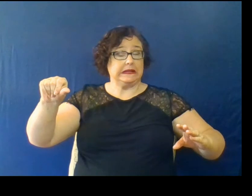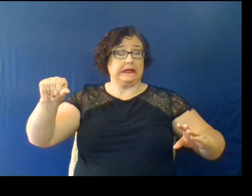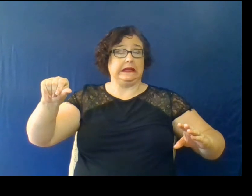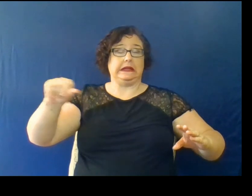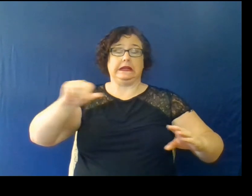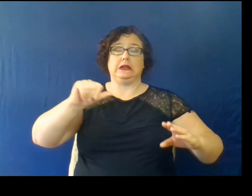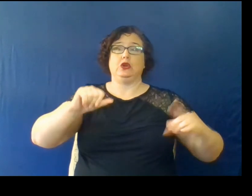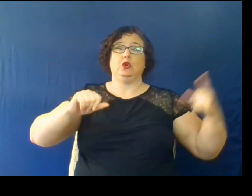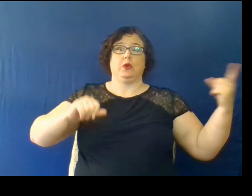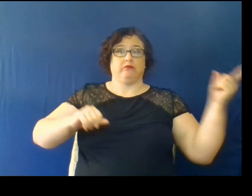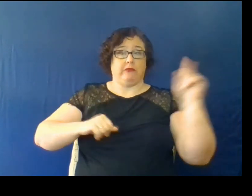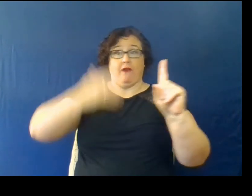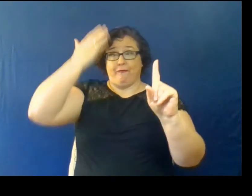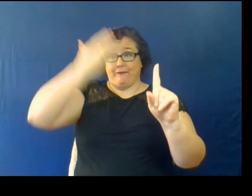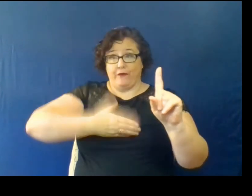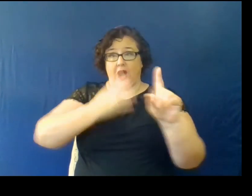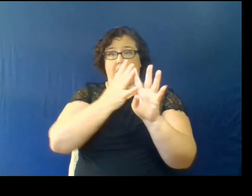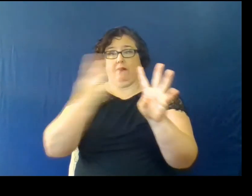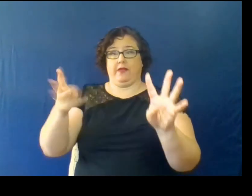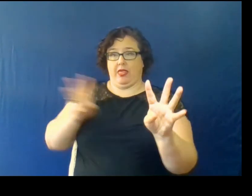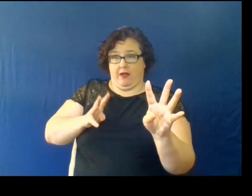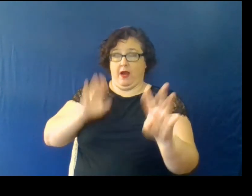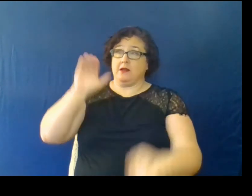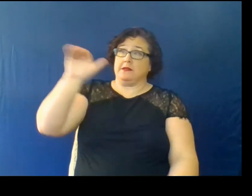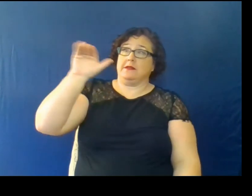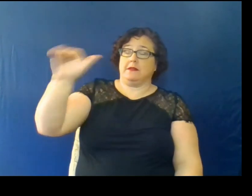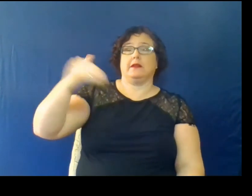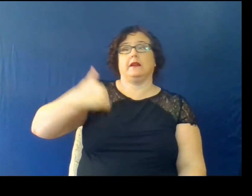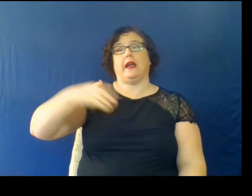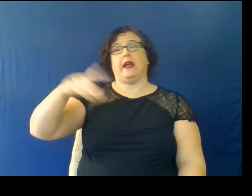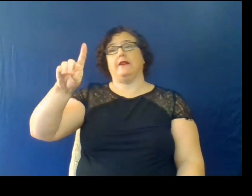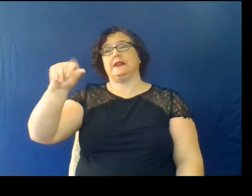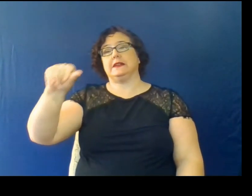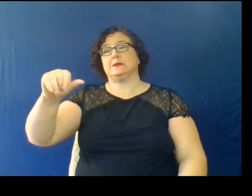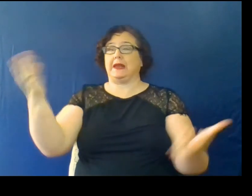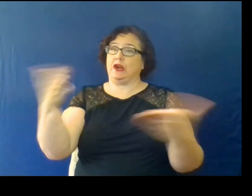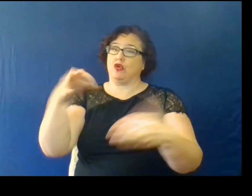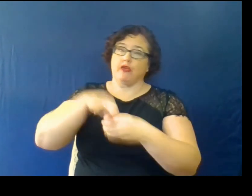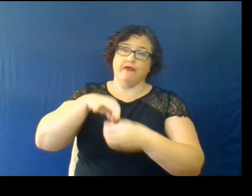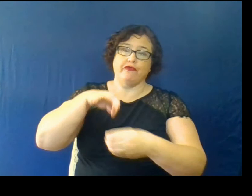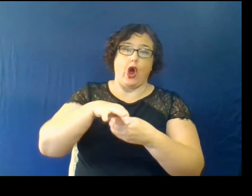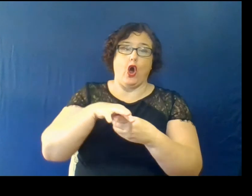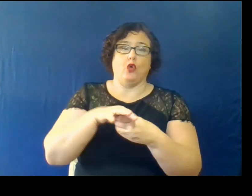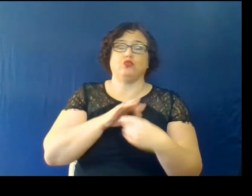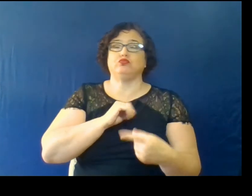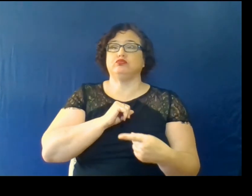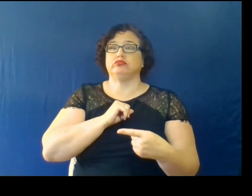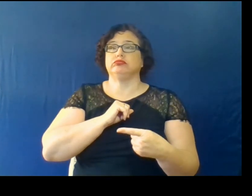go up to the front and and say "Hey I'm here to vote. I have a disability" and they should let you